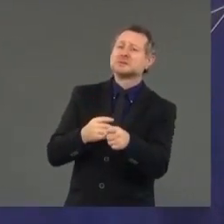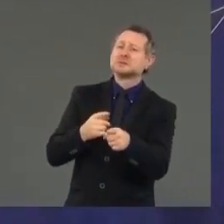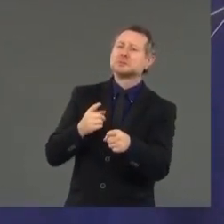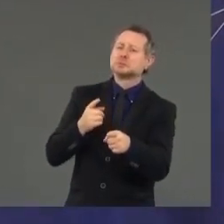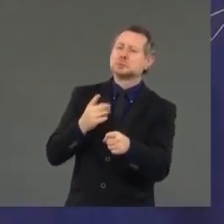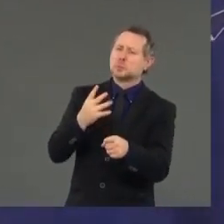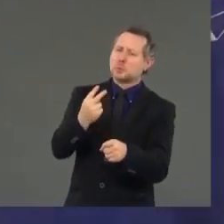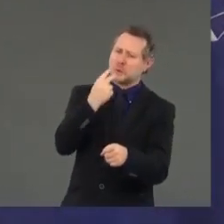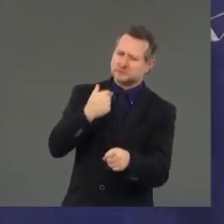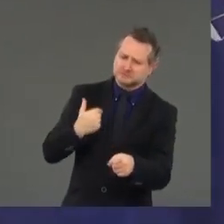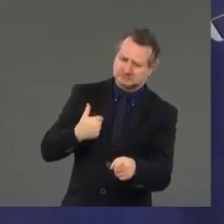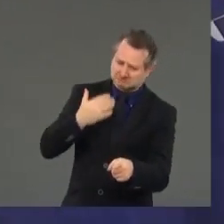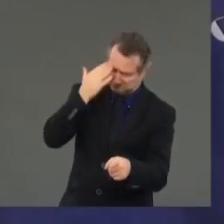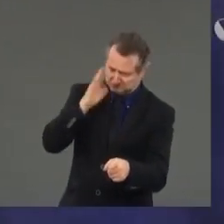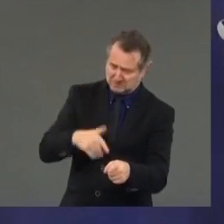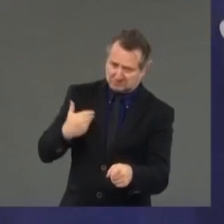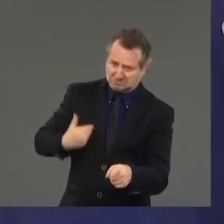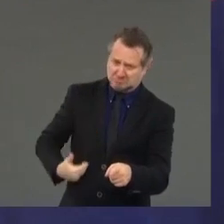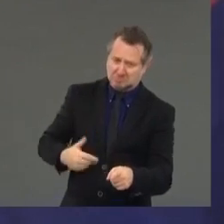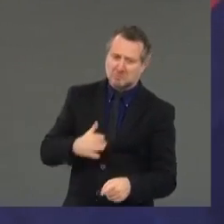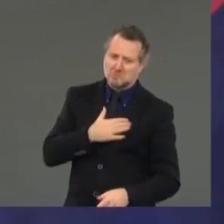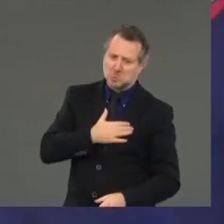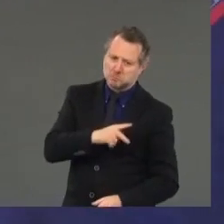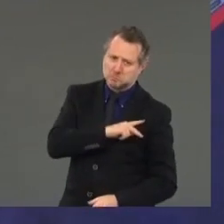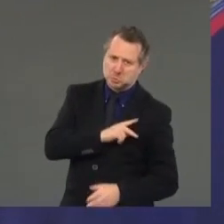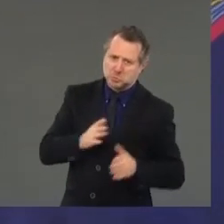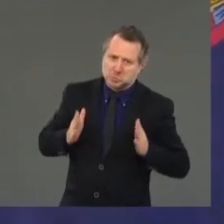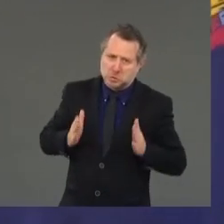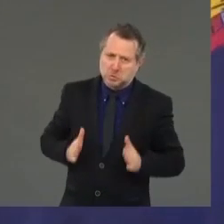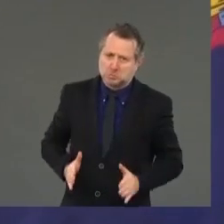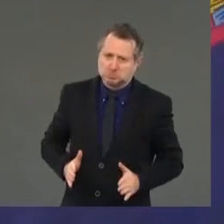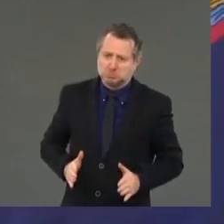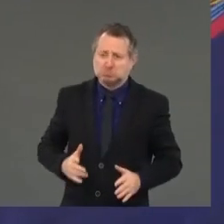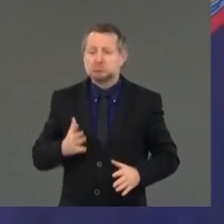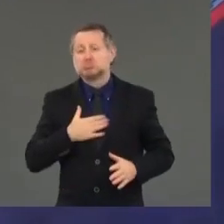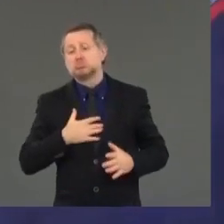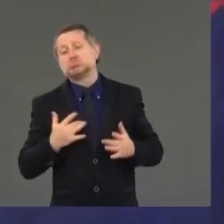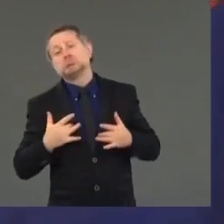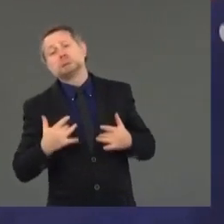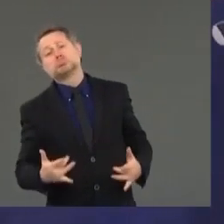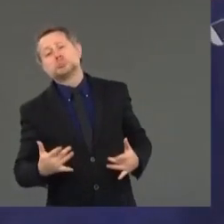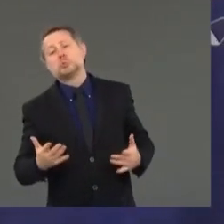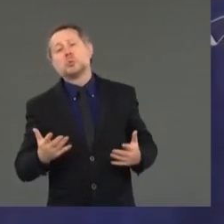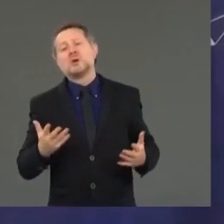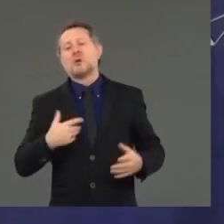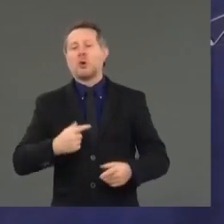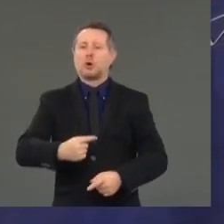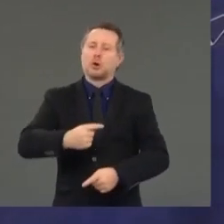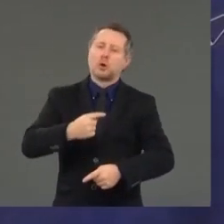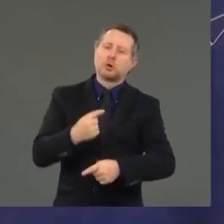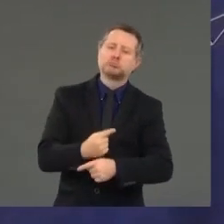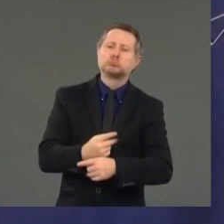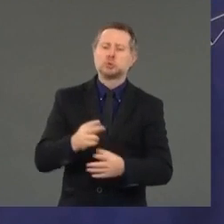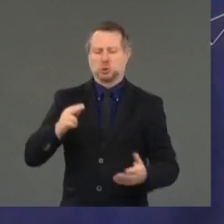YET. YOU KNOW, ZACH, ONE OF THE CAUTIONS HERE IS, LOOK, YOU KNOW